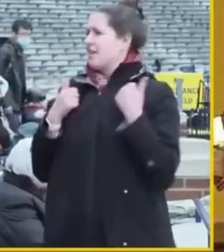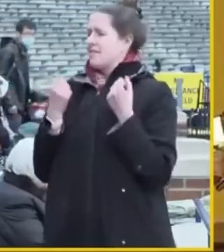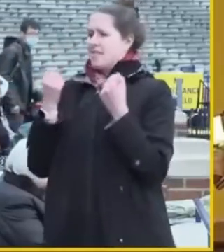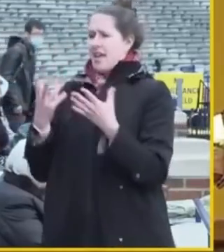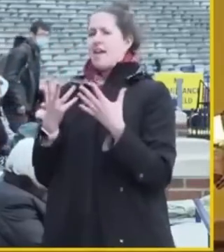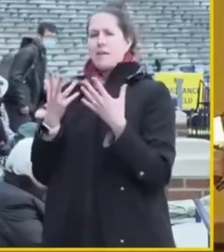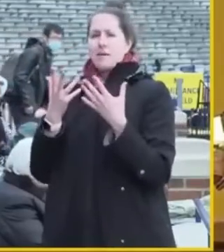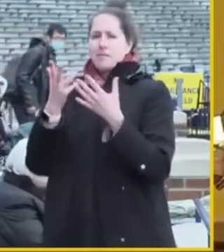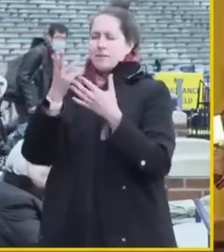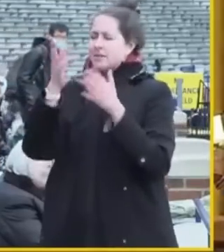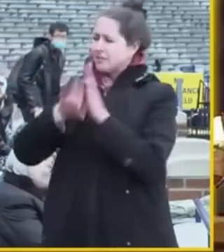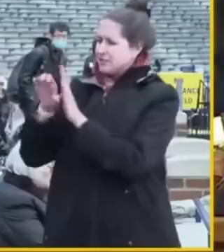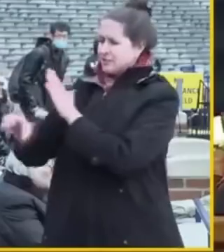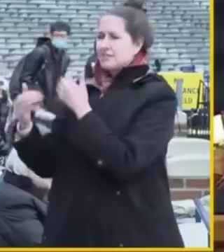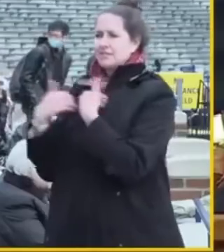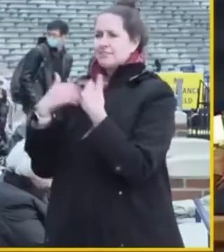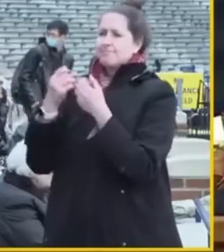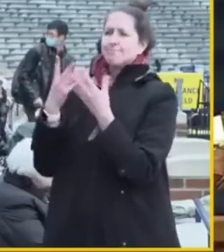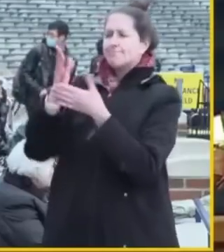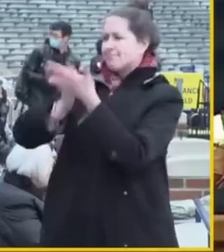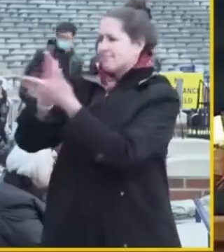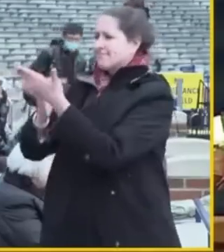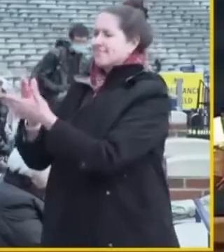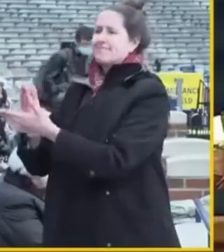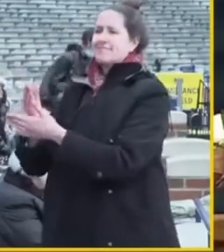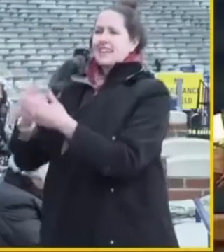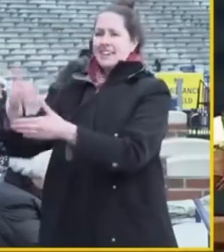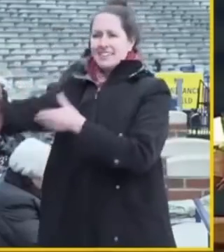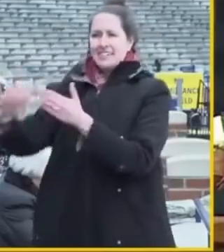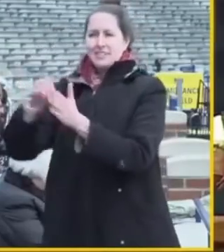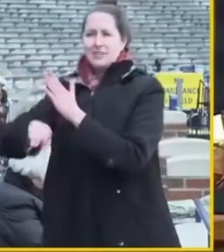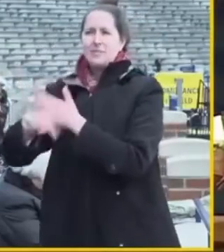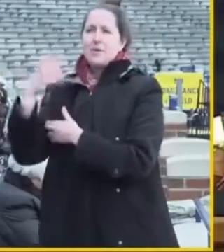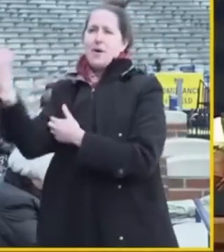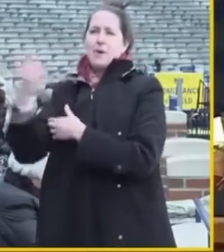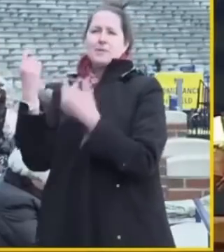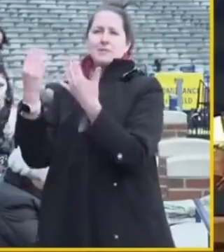and that another one always awaits you on the other side.